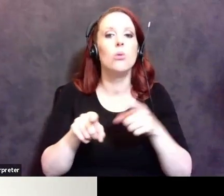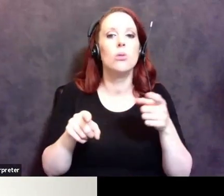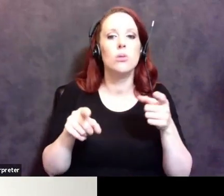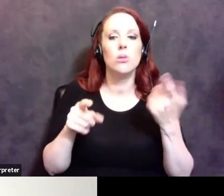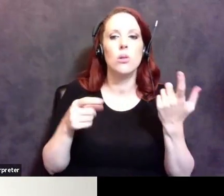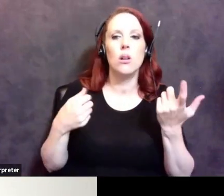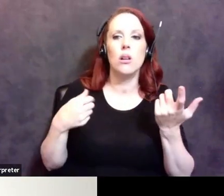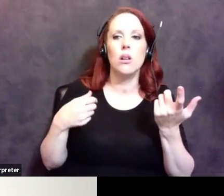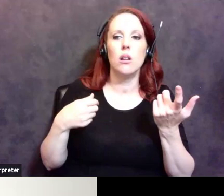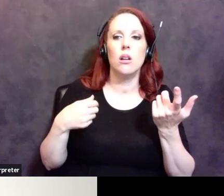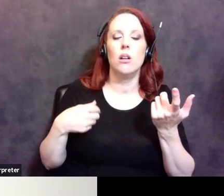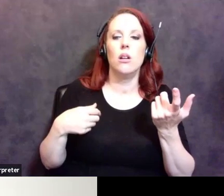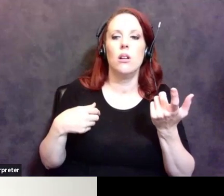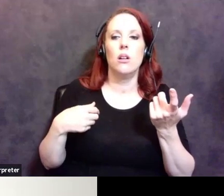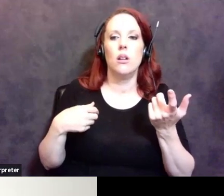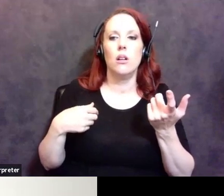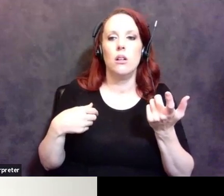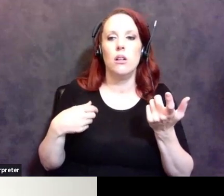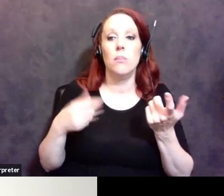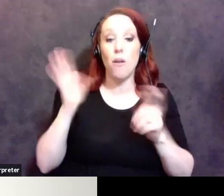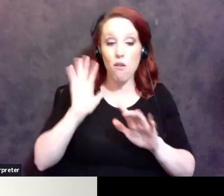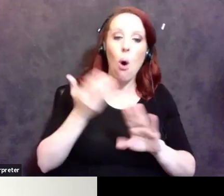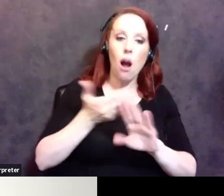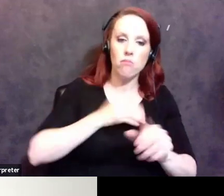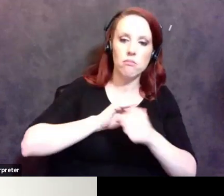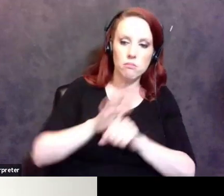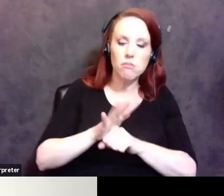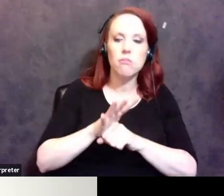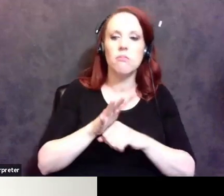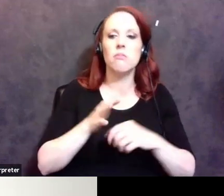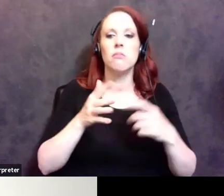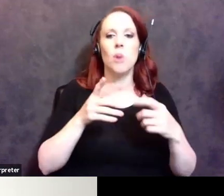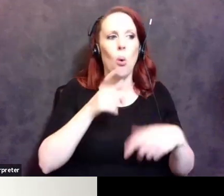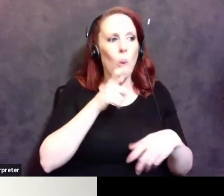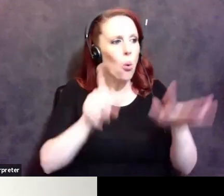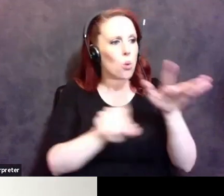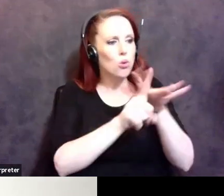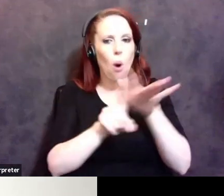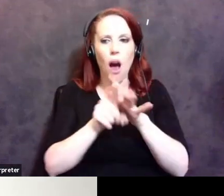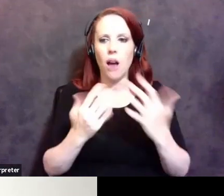really important for me... just the people who showed up. Half the battle is showing up.